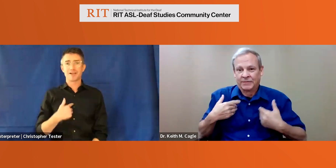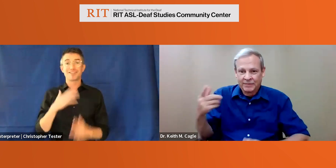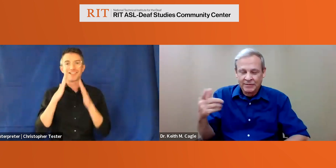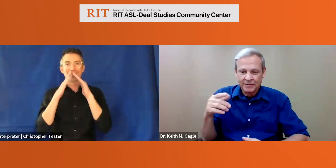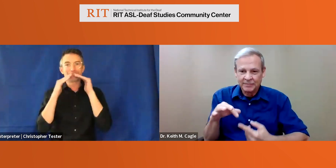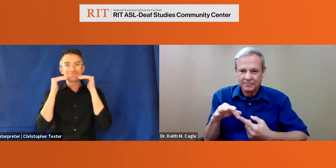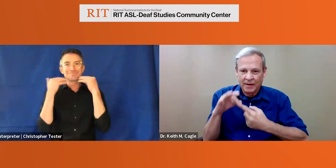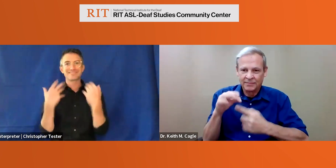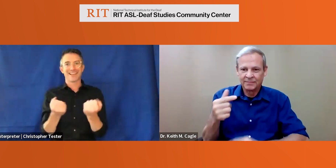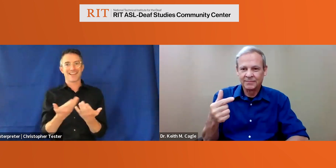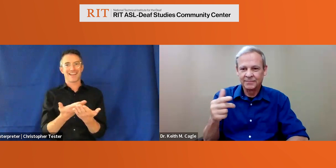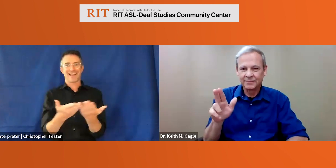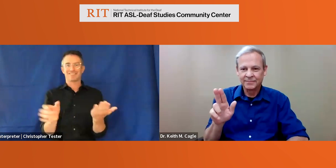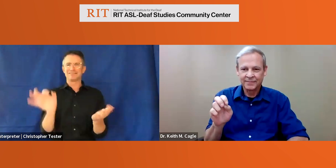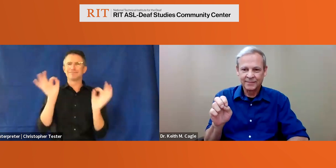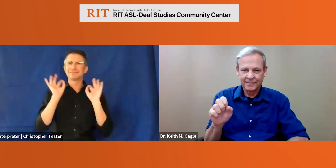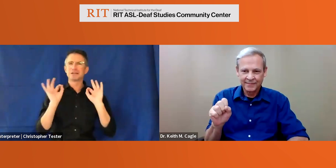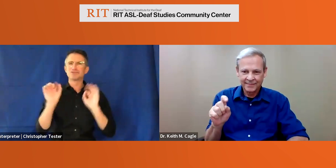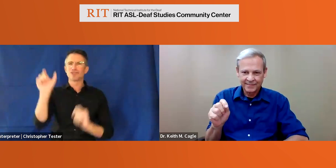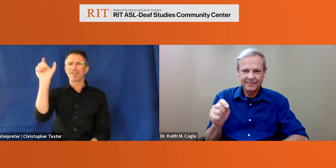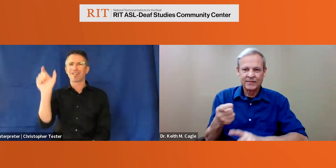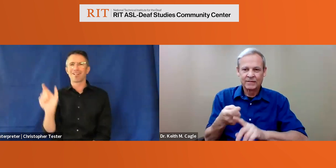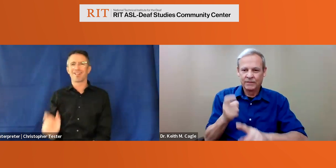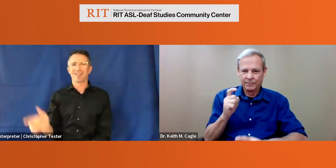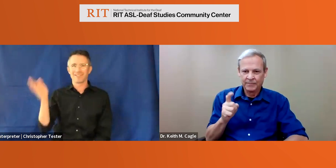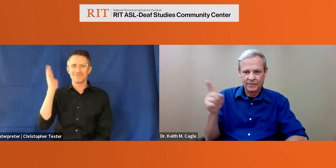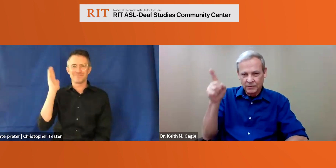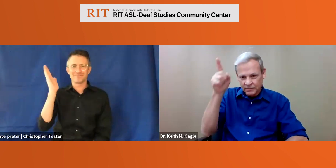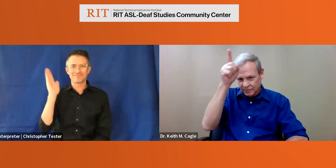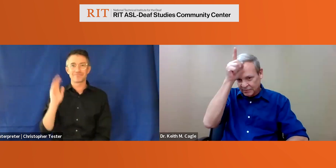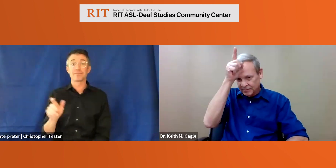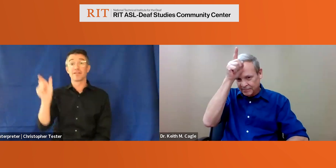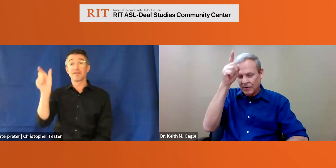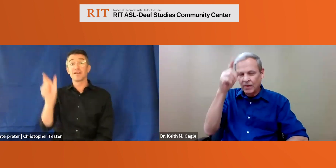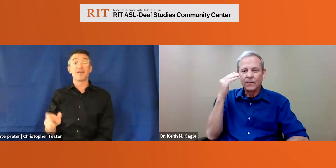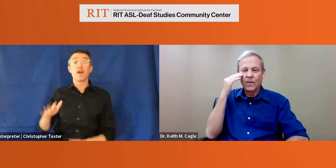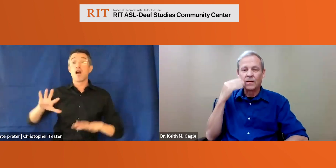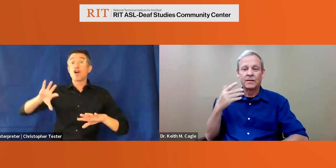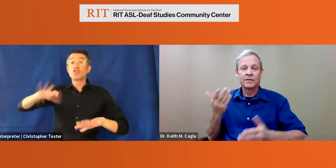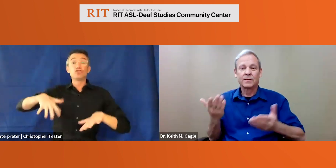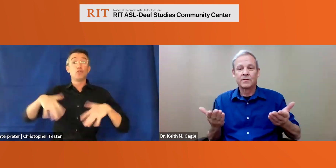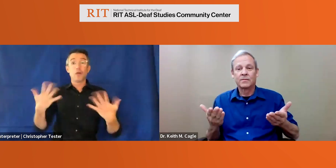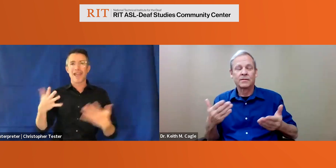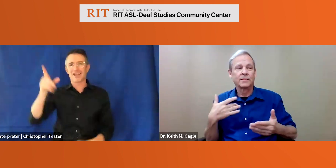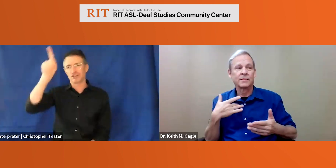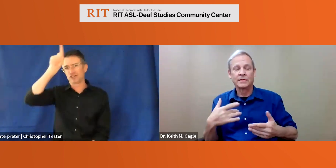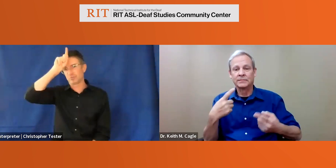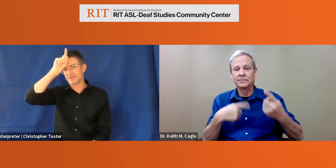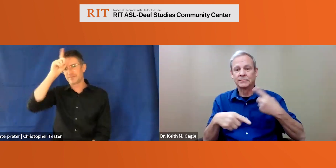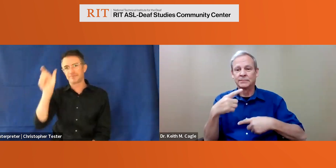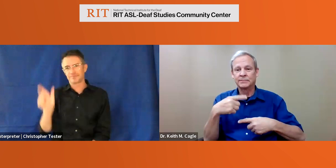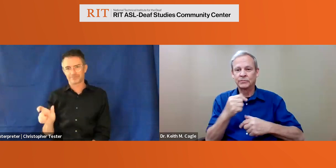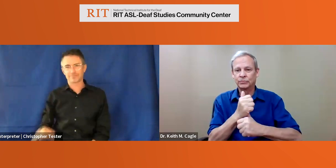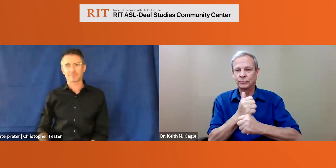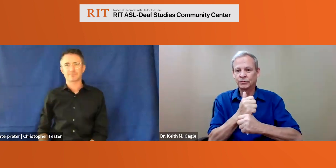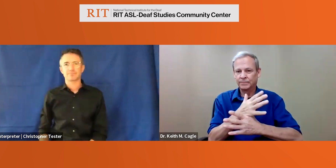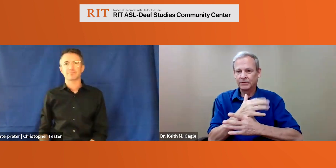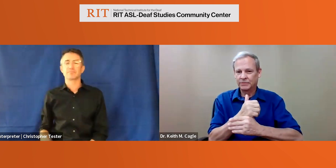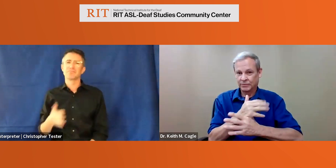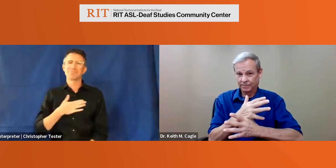I am thrilled to have this special guest with us today. He's traveled from Germany to be with us.